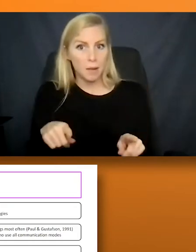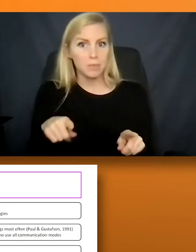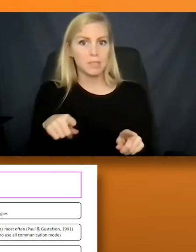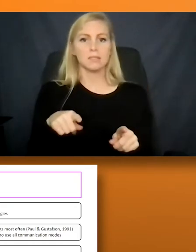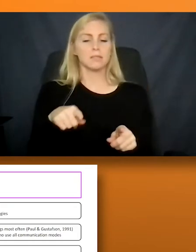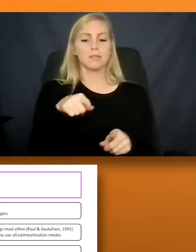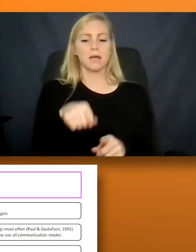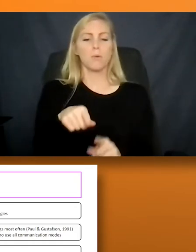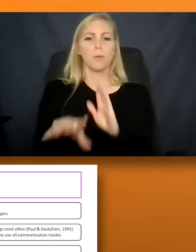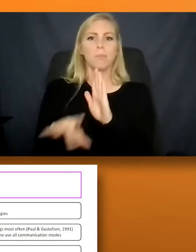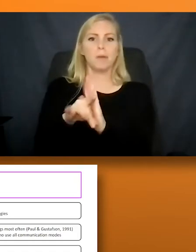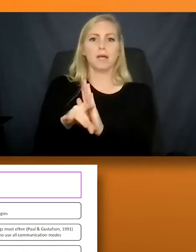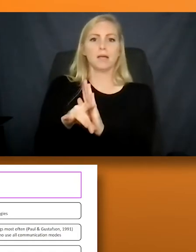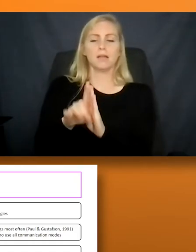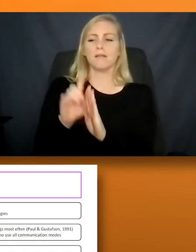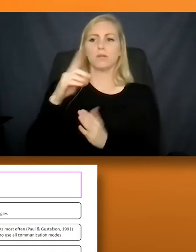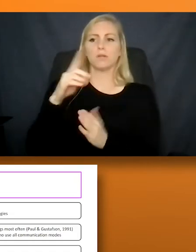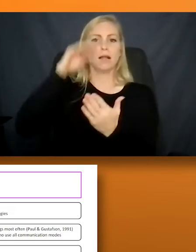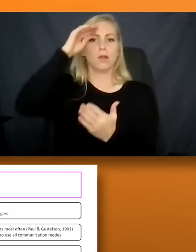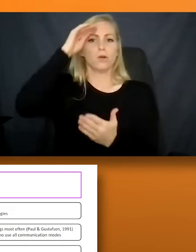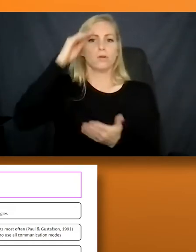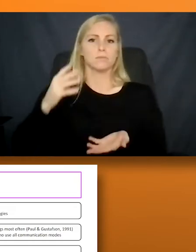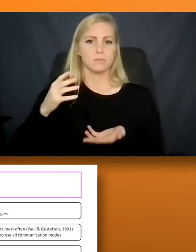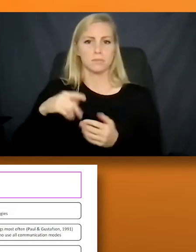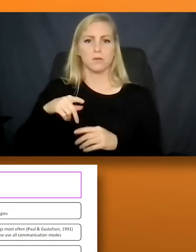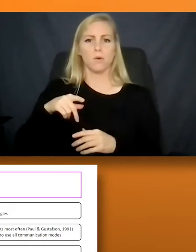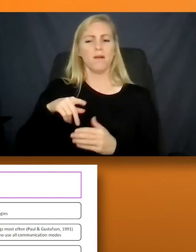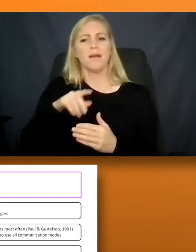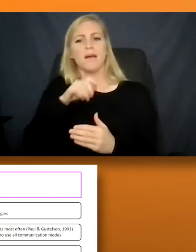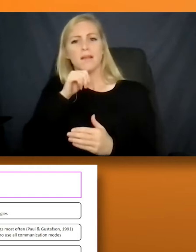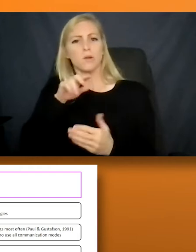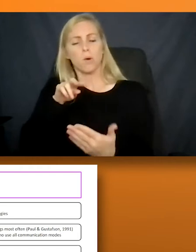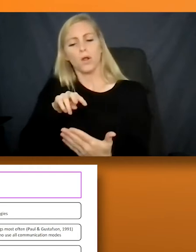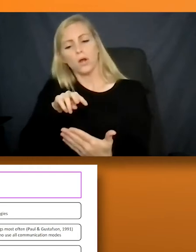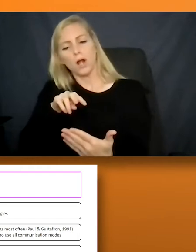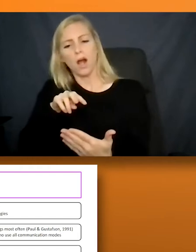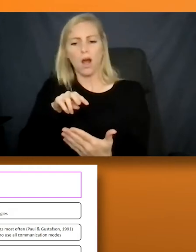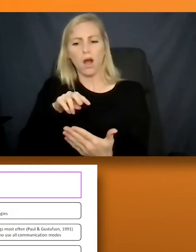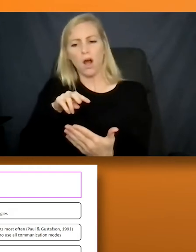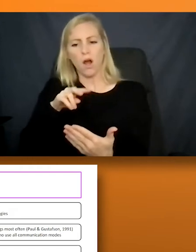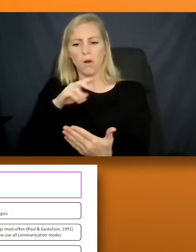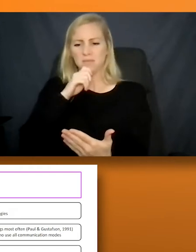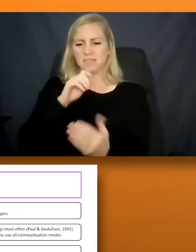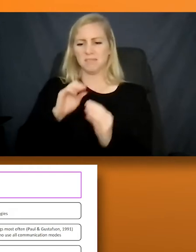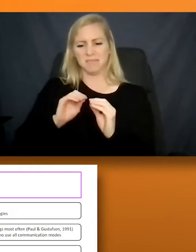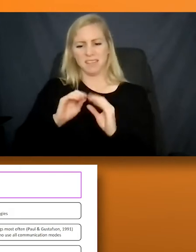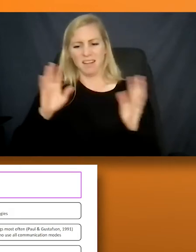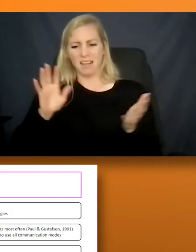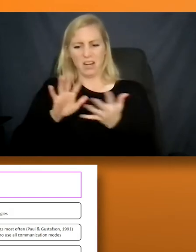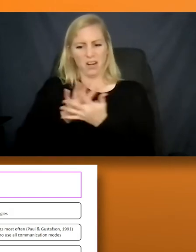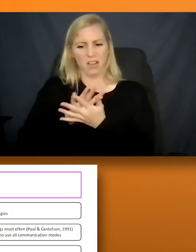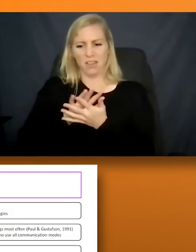they'll just pick the first one that they learned. So they won't really look at the word and say, "Well, doesn't really make sense in this sentence."